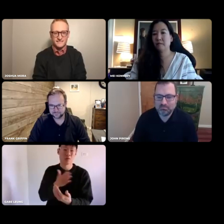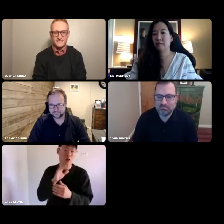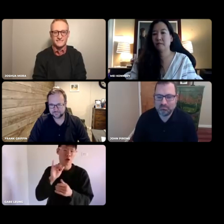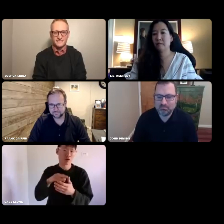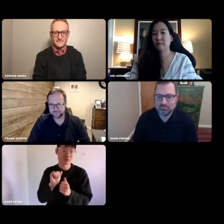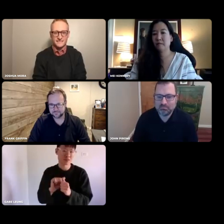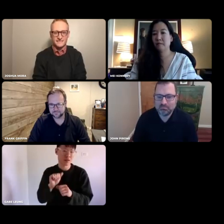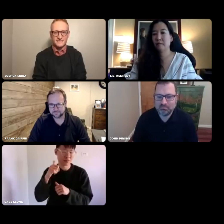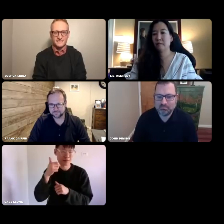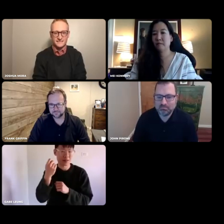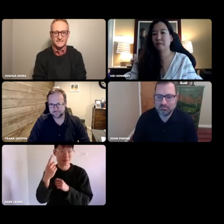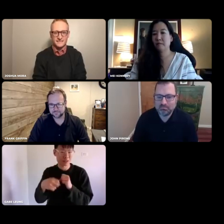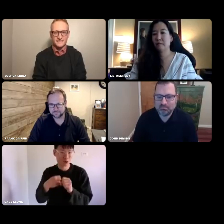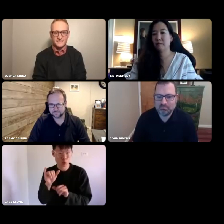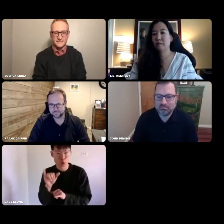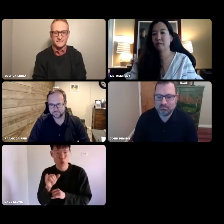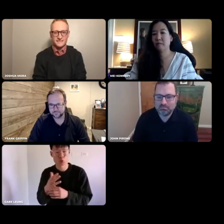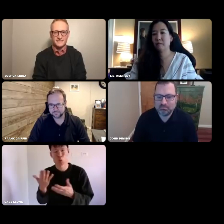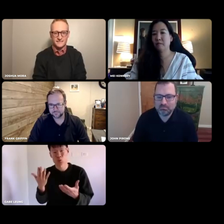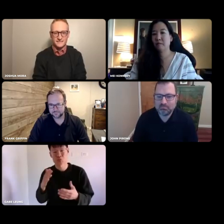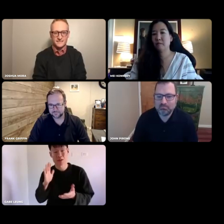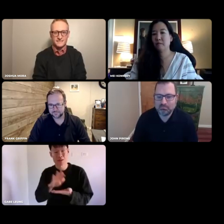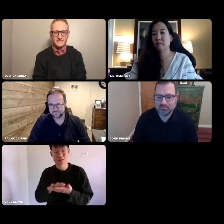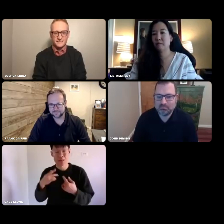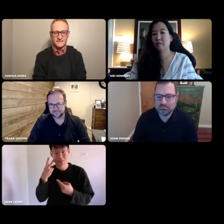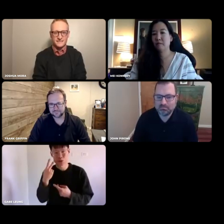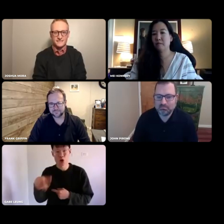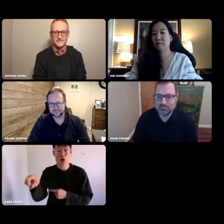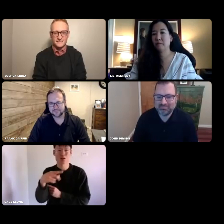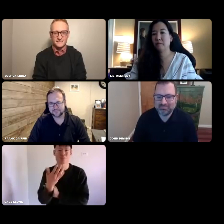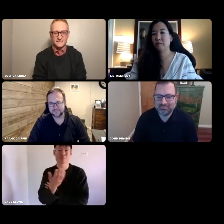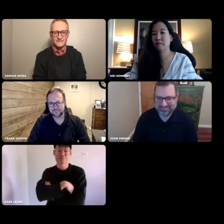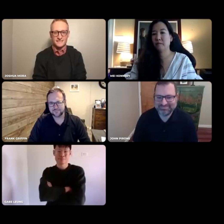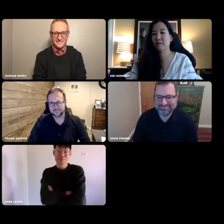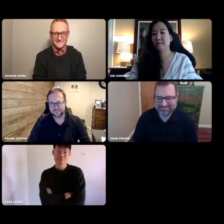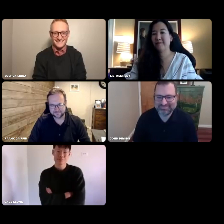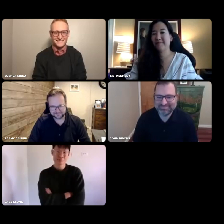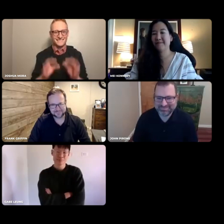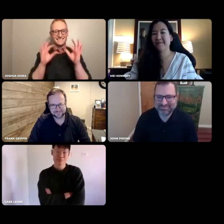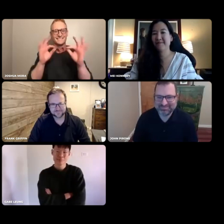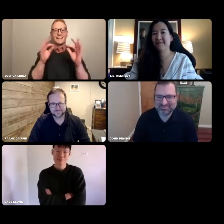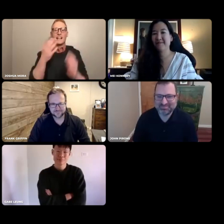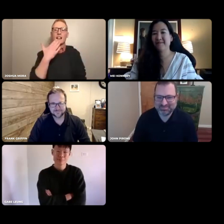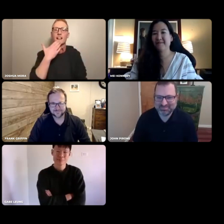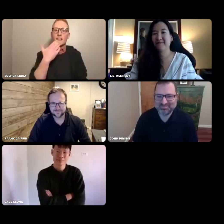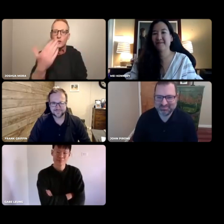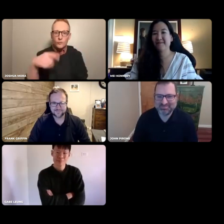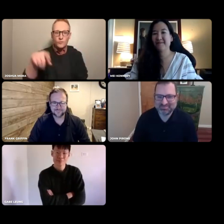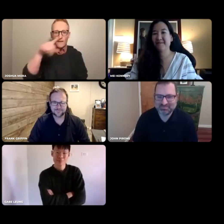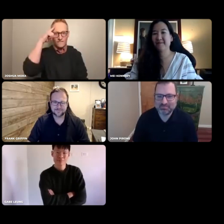I've been there a year now. And it's very nice to see you all tonight.